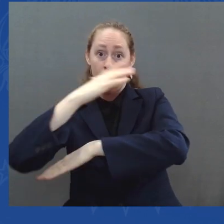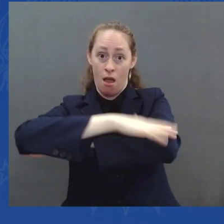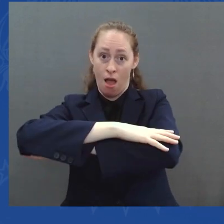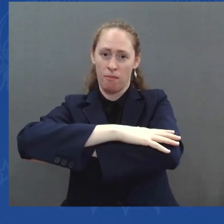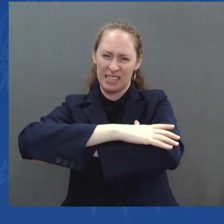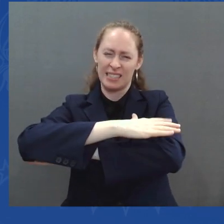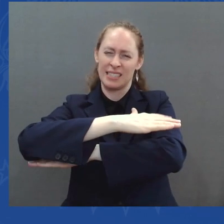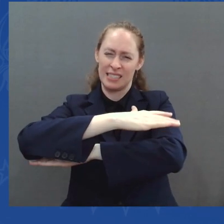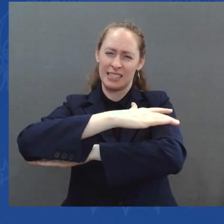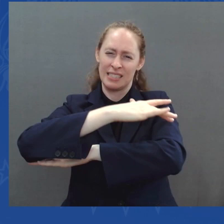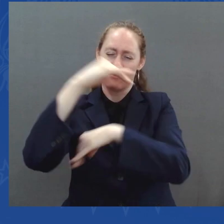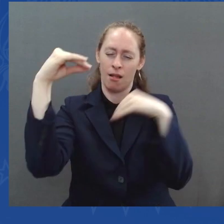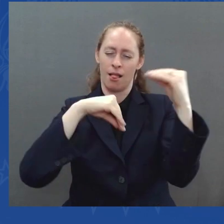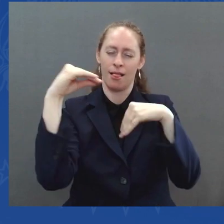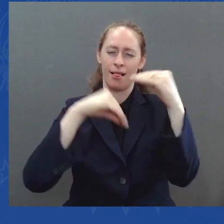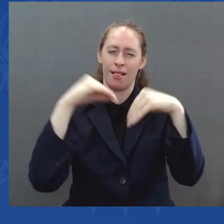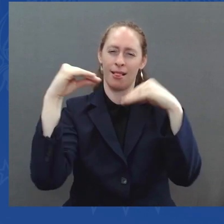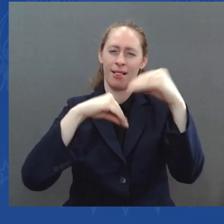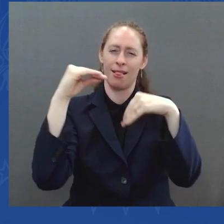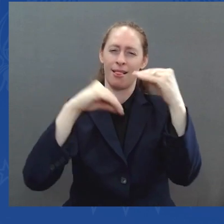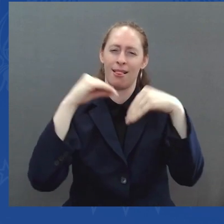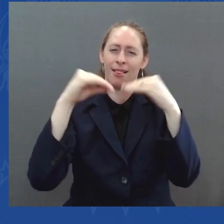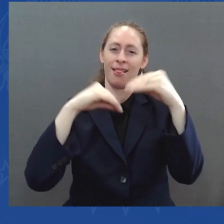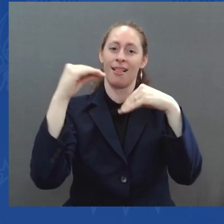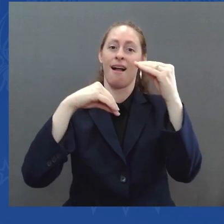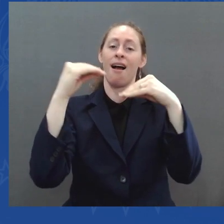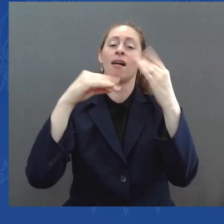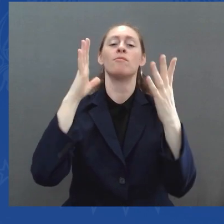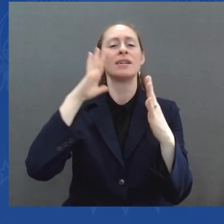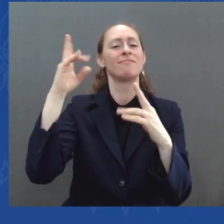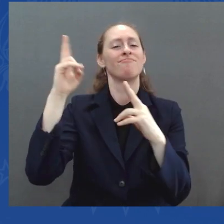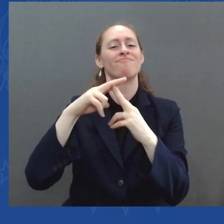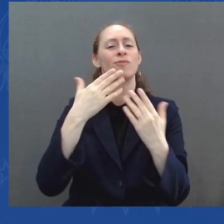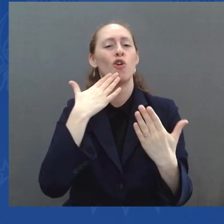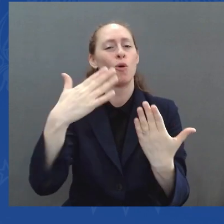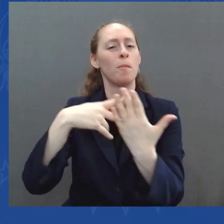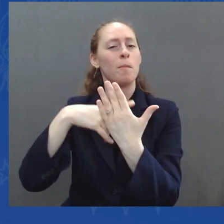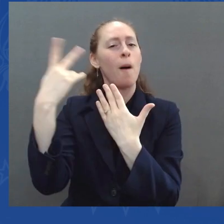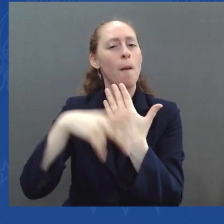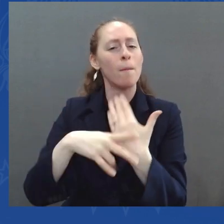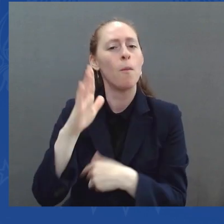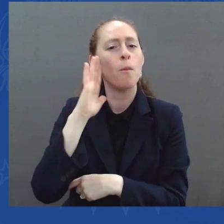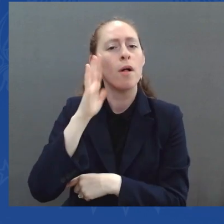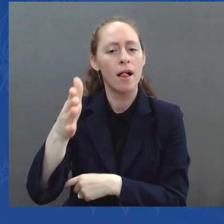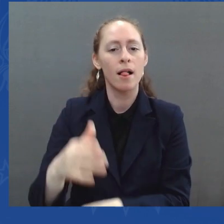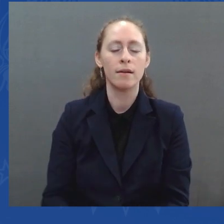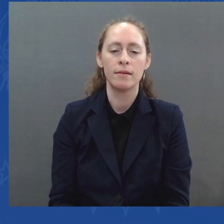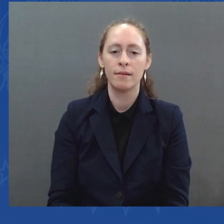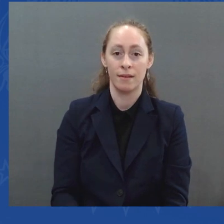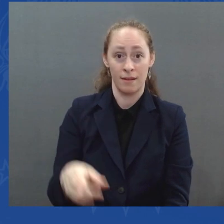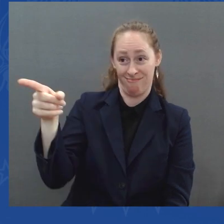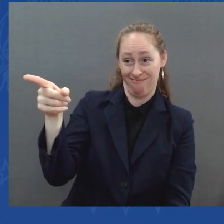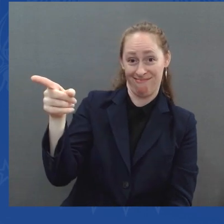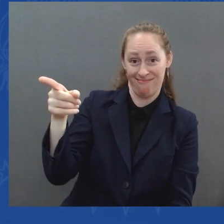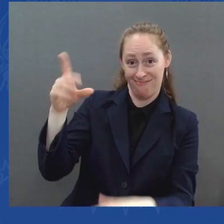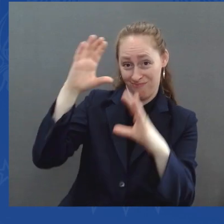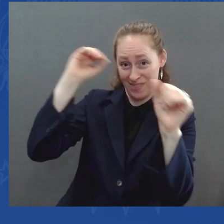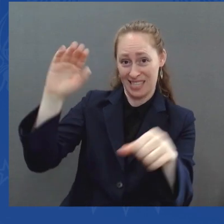And President Biden understands that, and that's what he's done since the day he took office. As part of the American Rescue Plan,